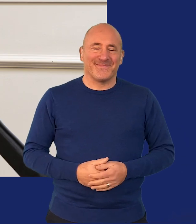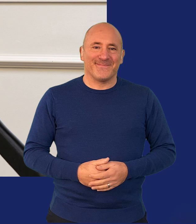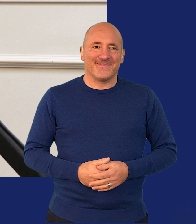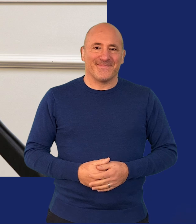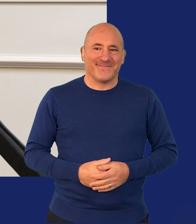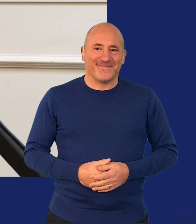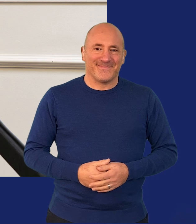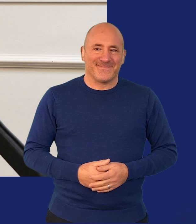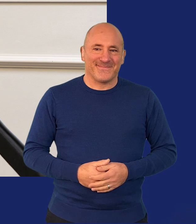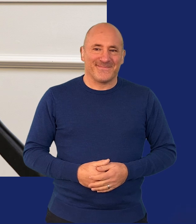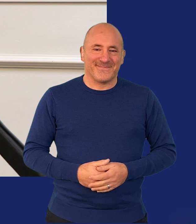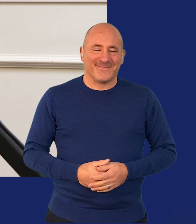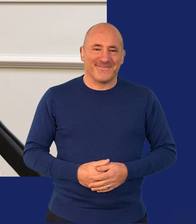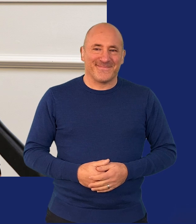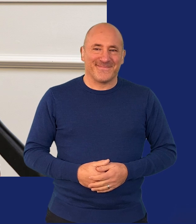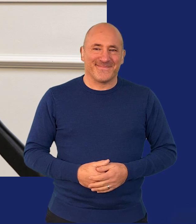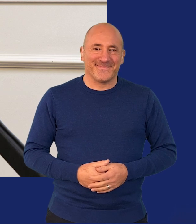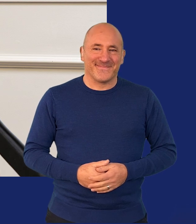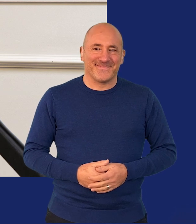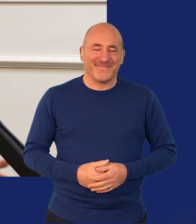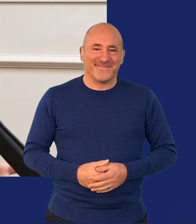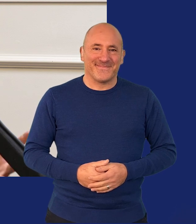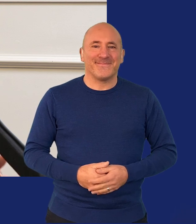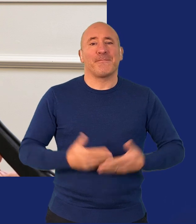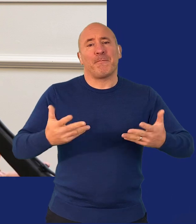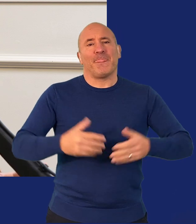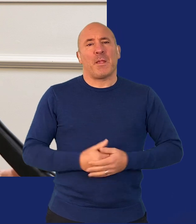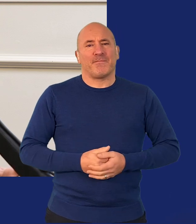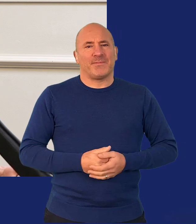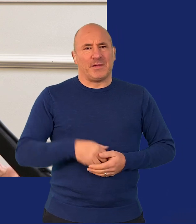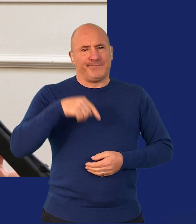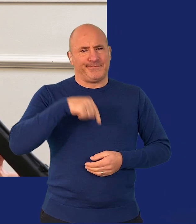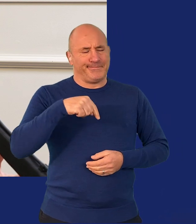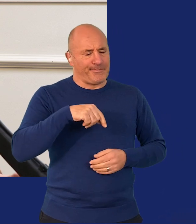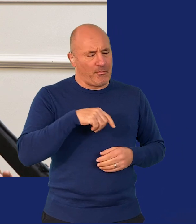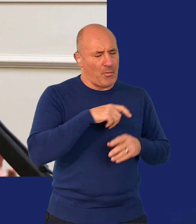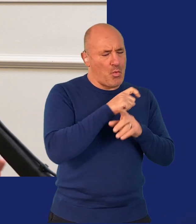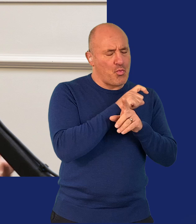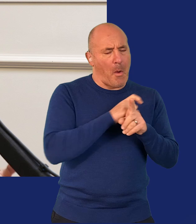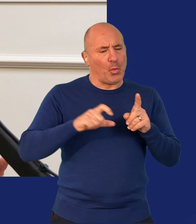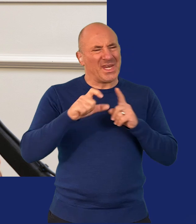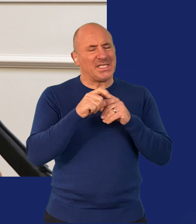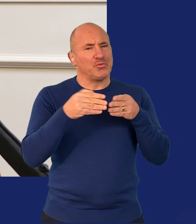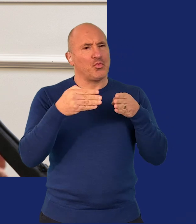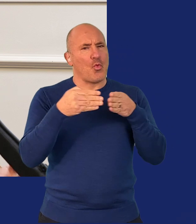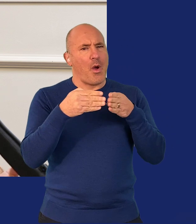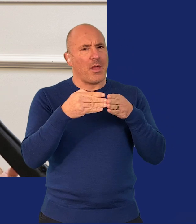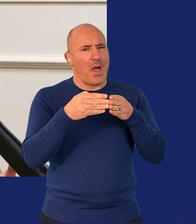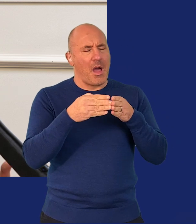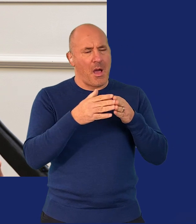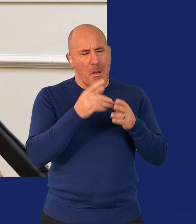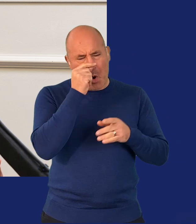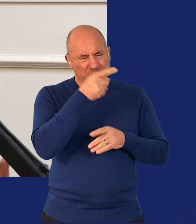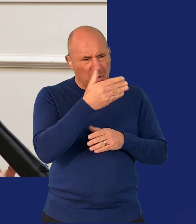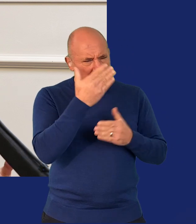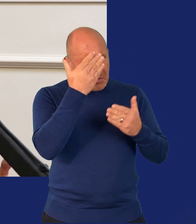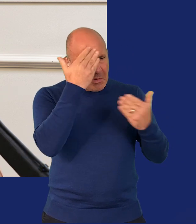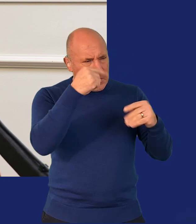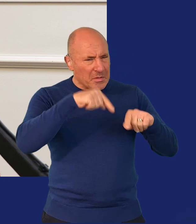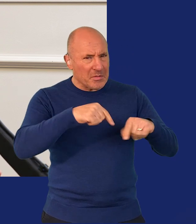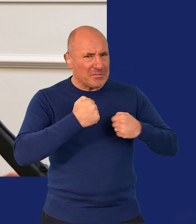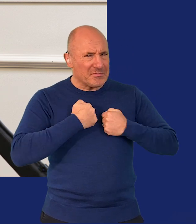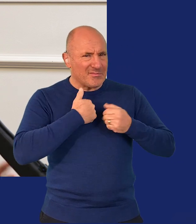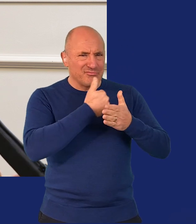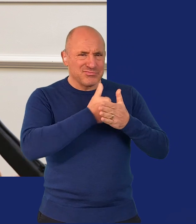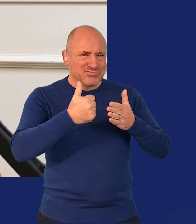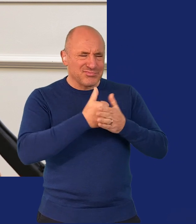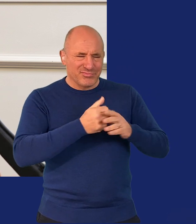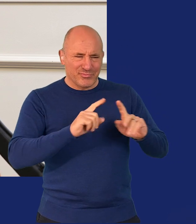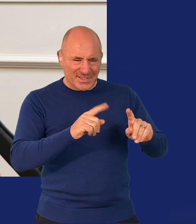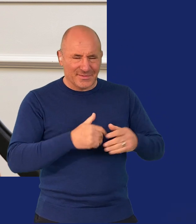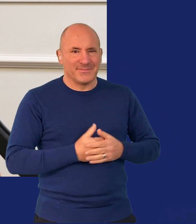Um, so, if you're not familiar with what happened in Community Corner, um,